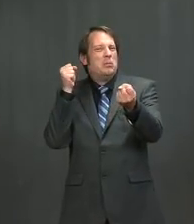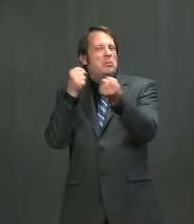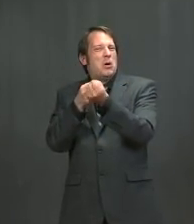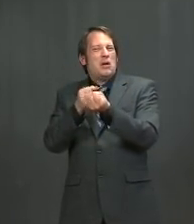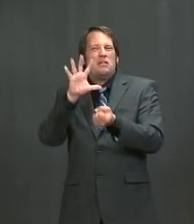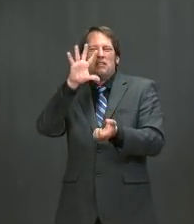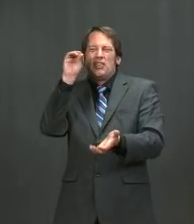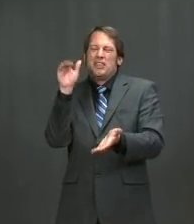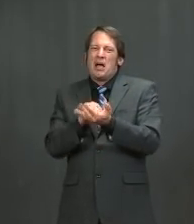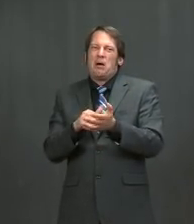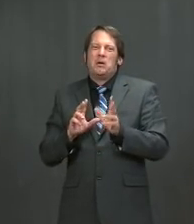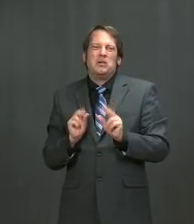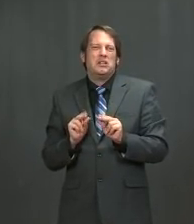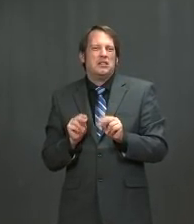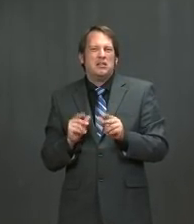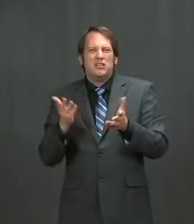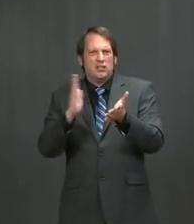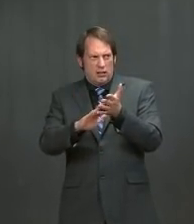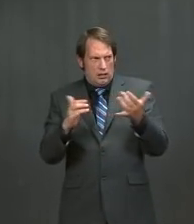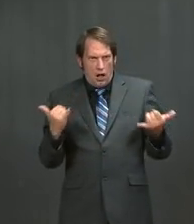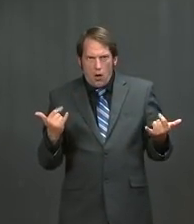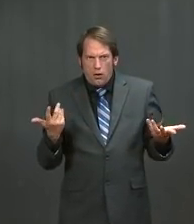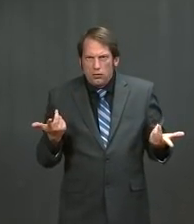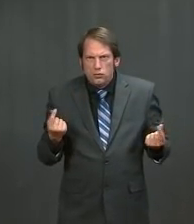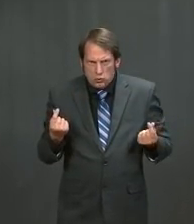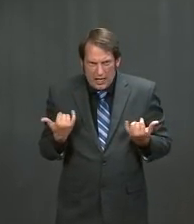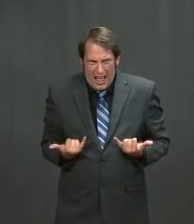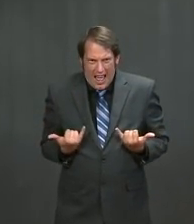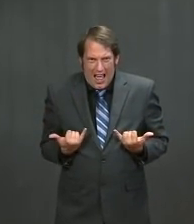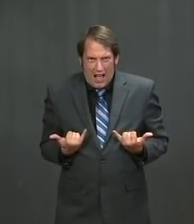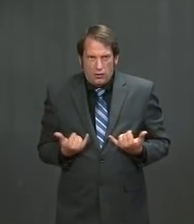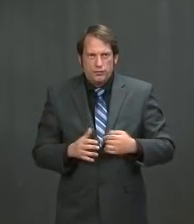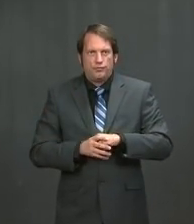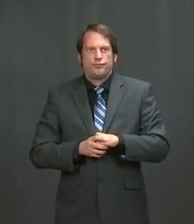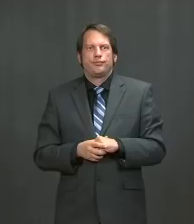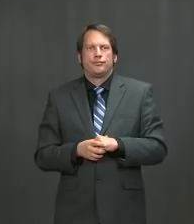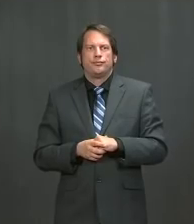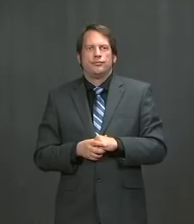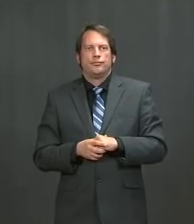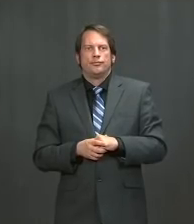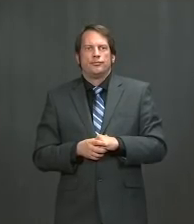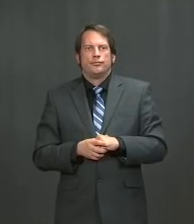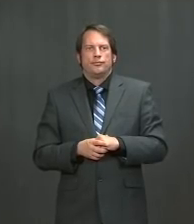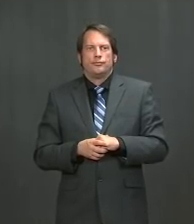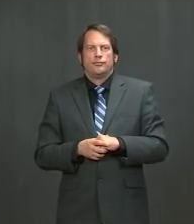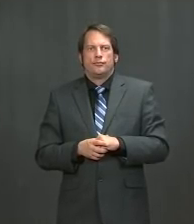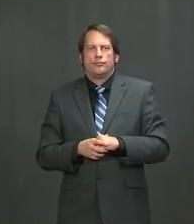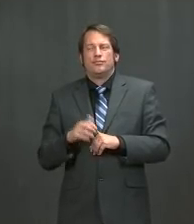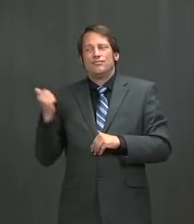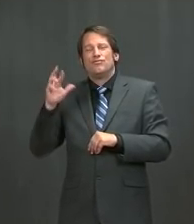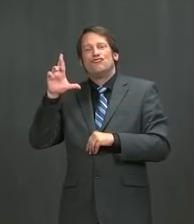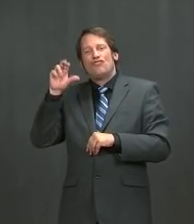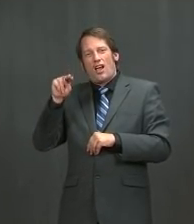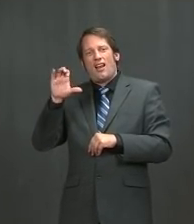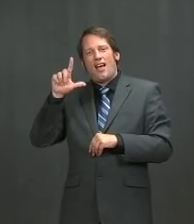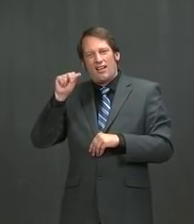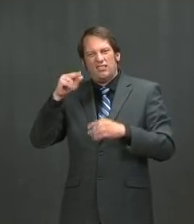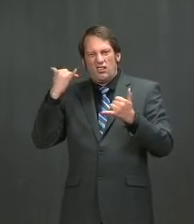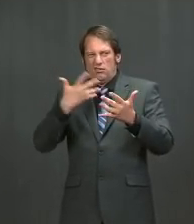Ms. Psaki: And, again, after that point in time, Ron Klain and others have spoken with a range of leaders in Congress, and we've said many times from this podium